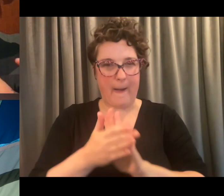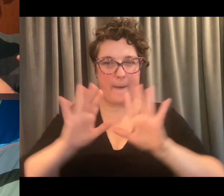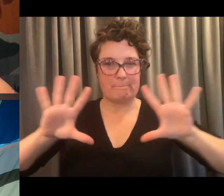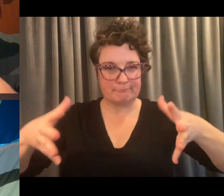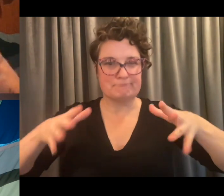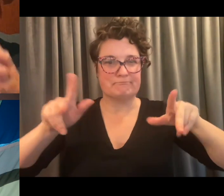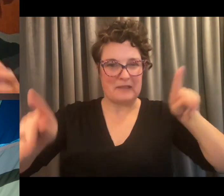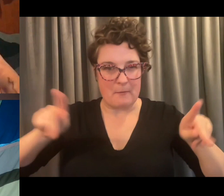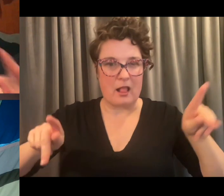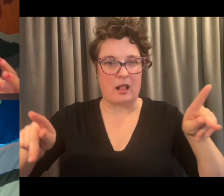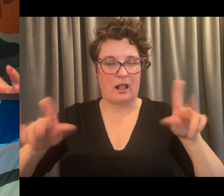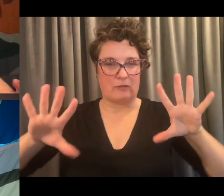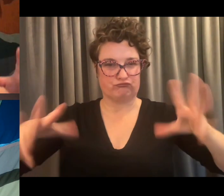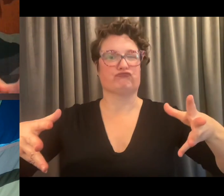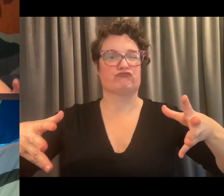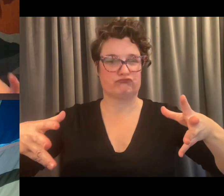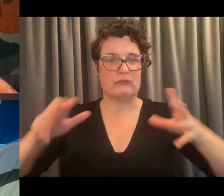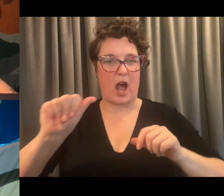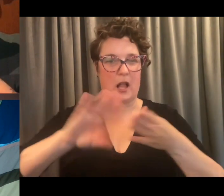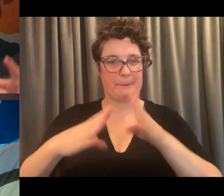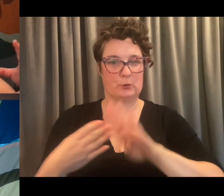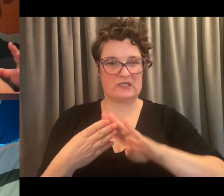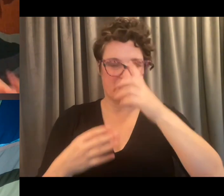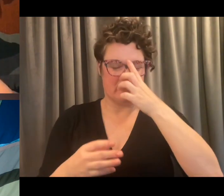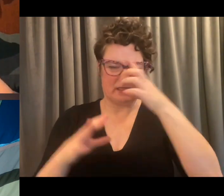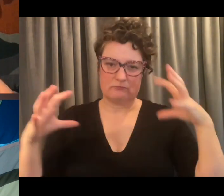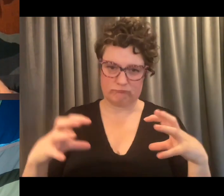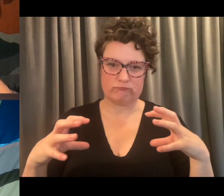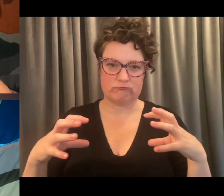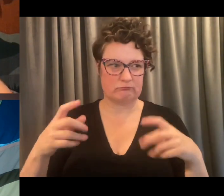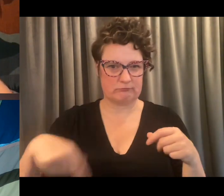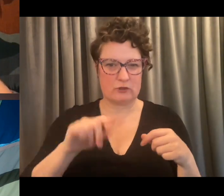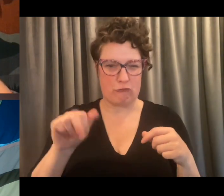congealing into like, okay, this is a people, in a different way than like,